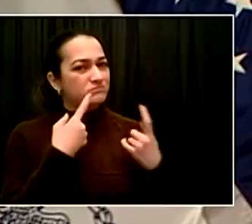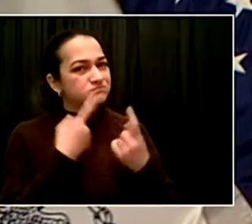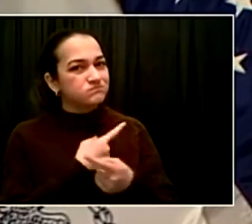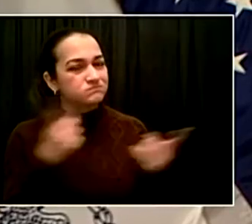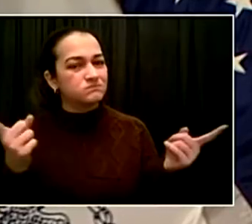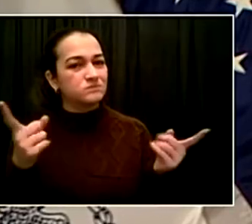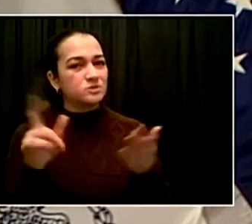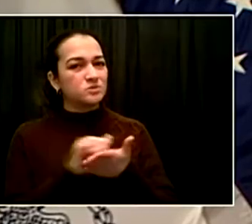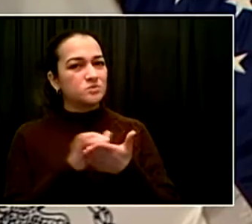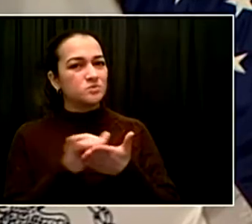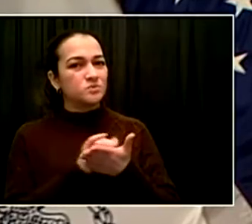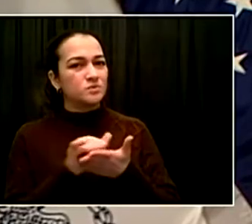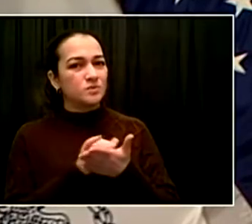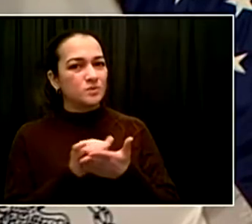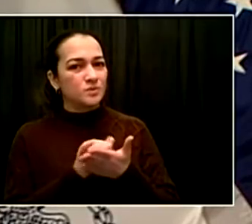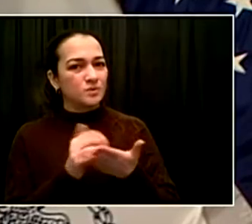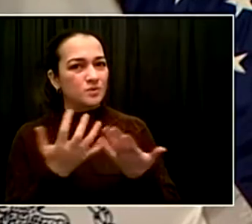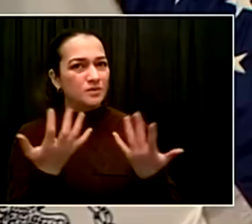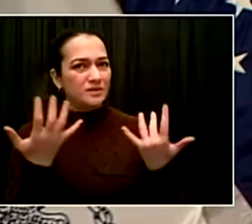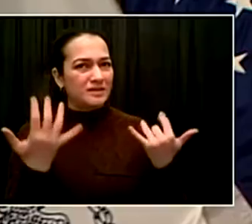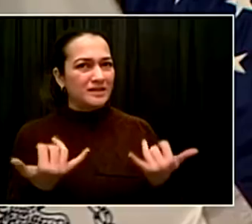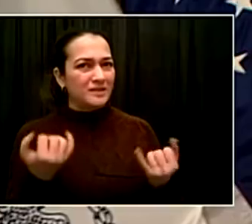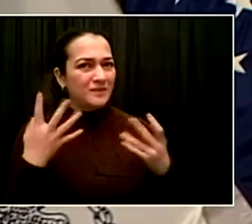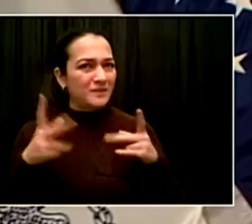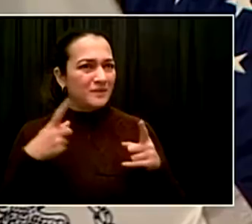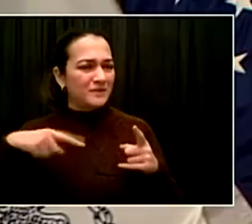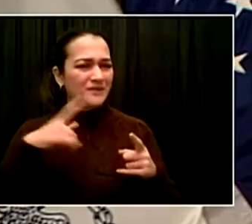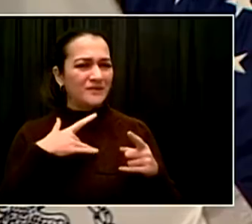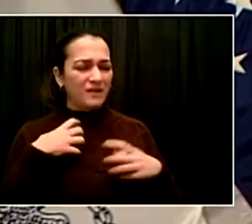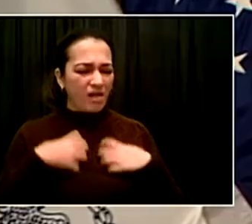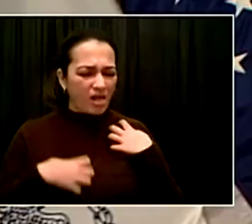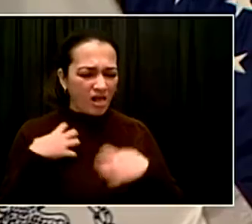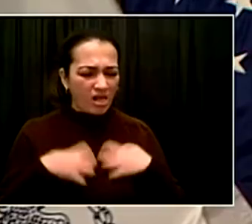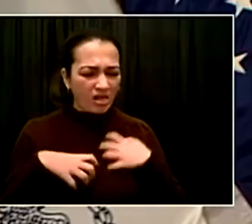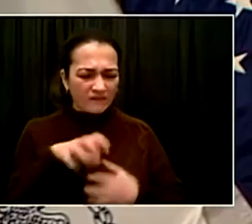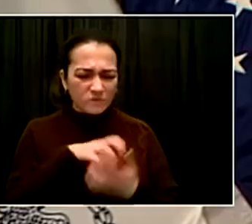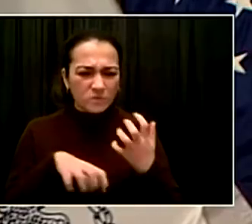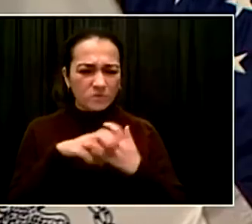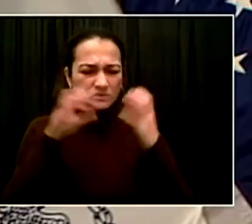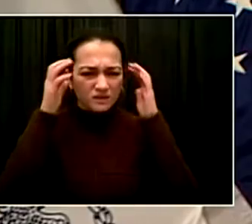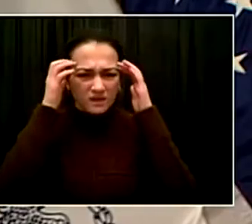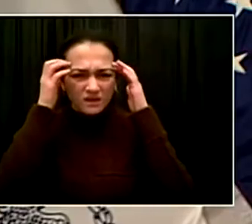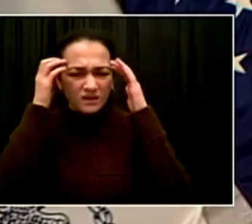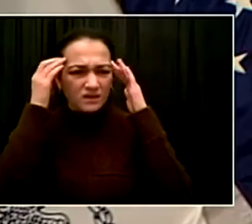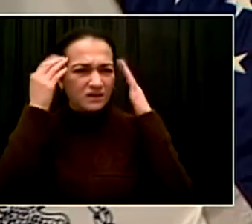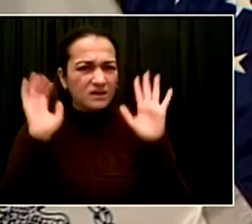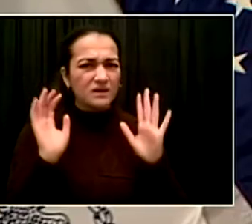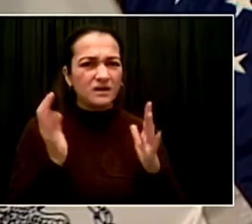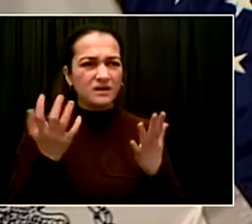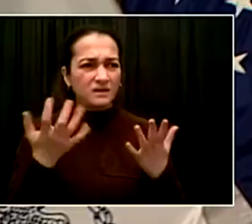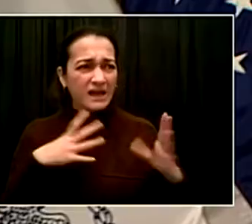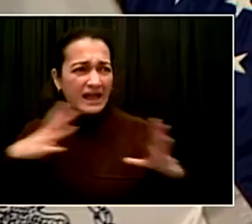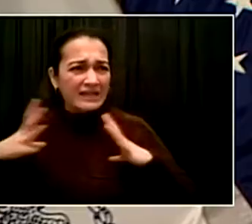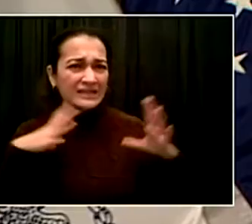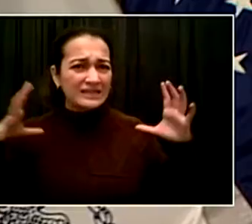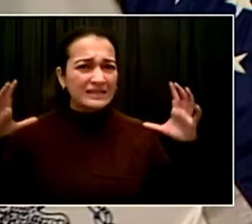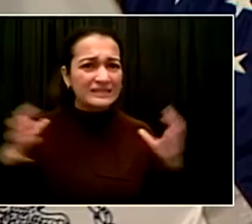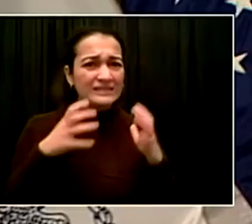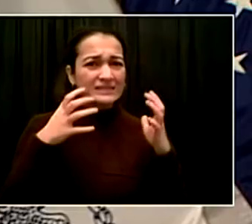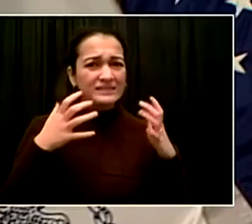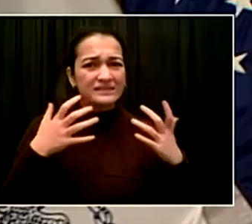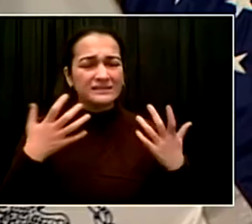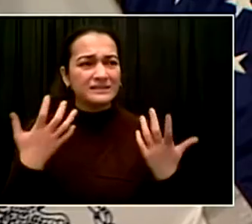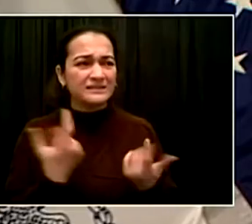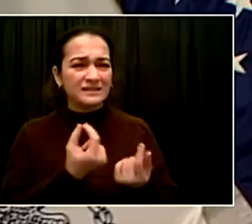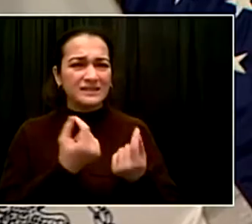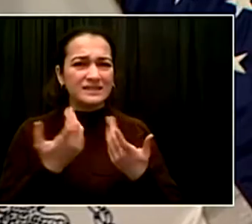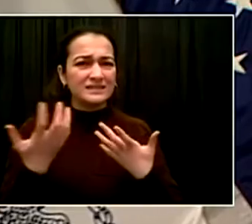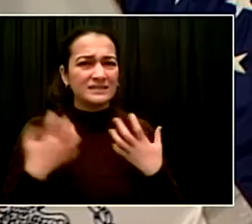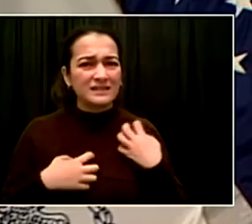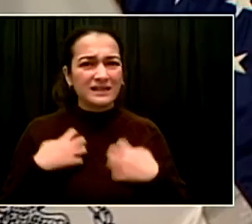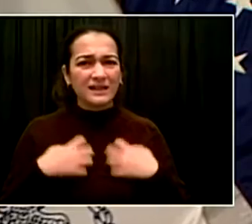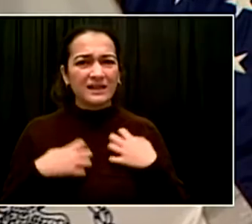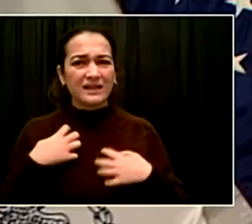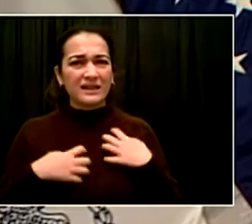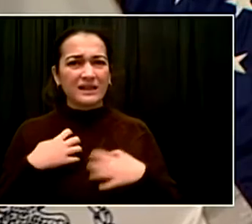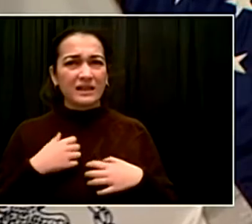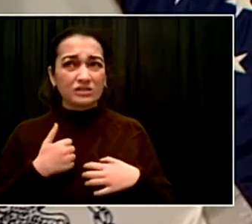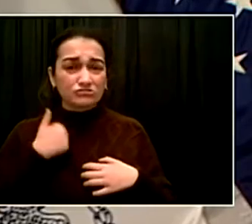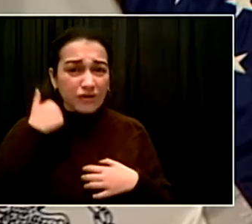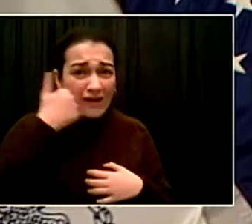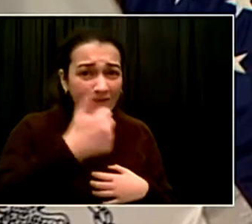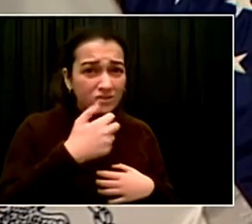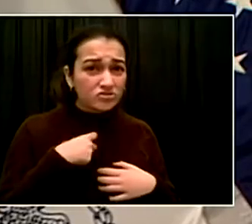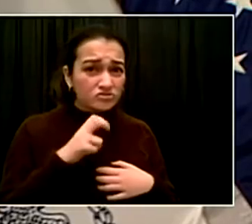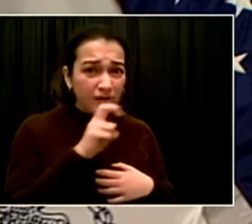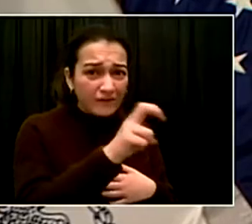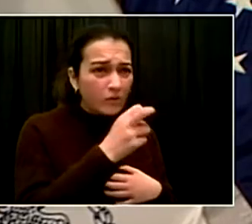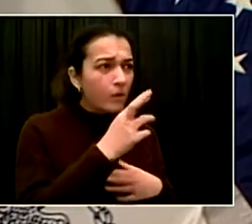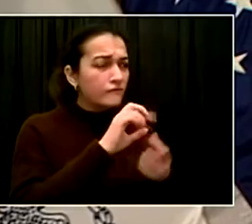OFFICIALS COULD SPEAK TO THEM,